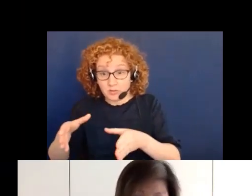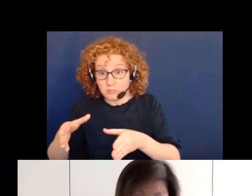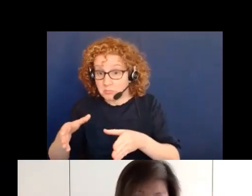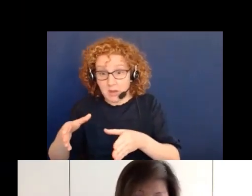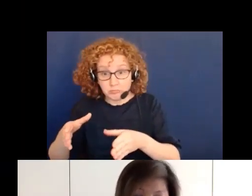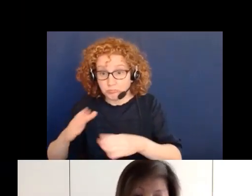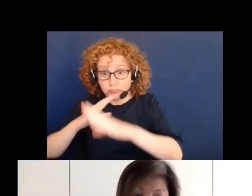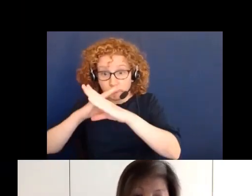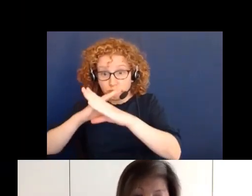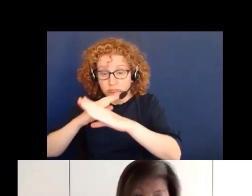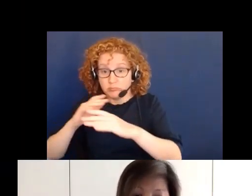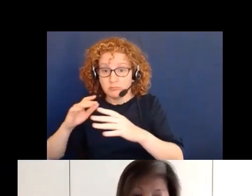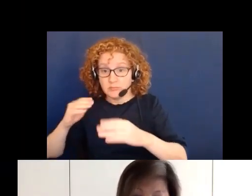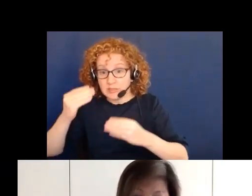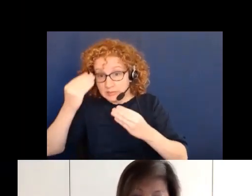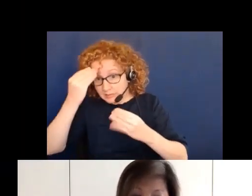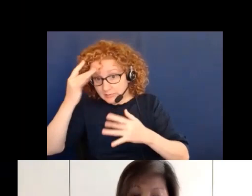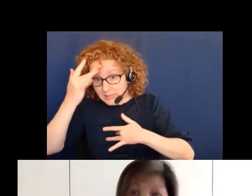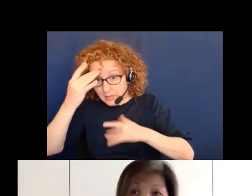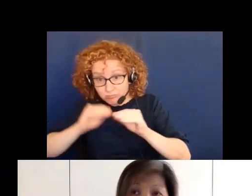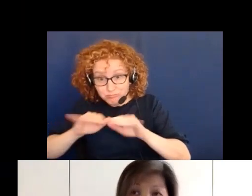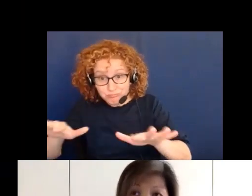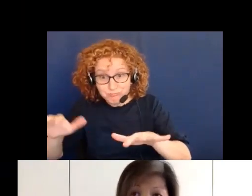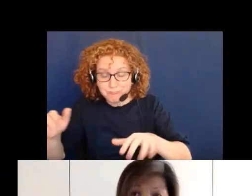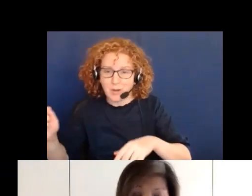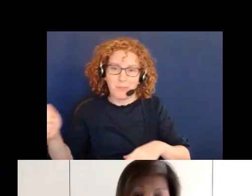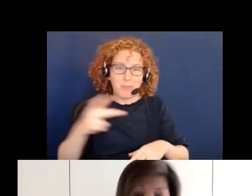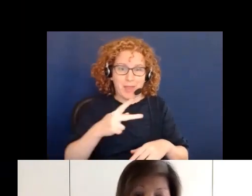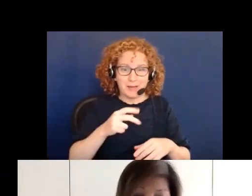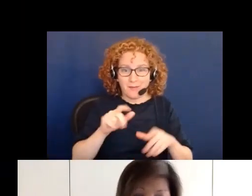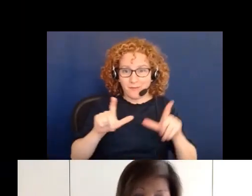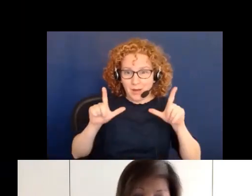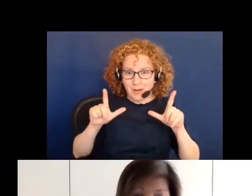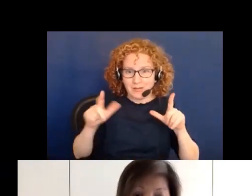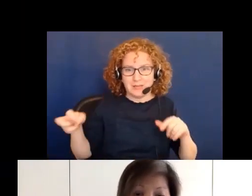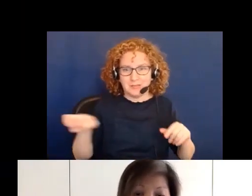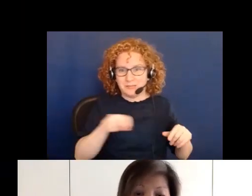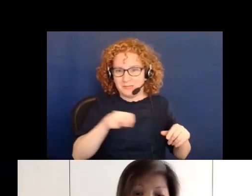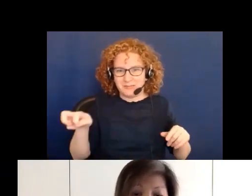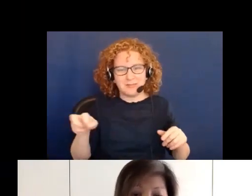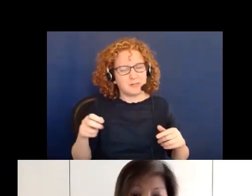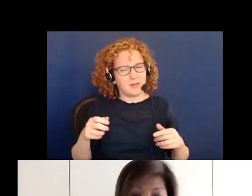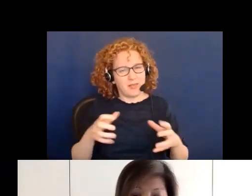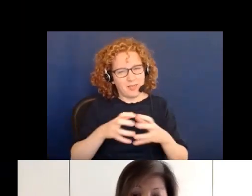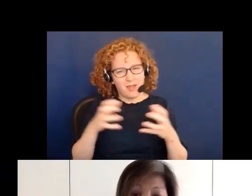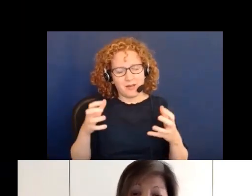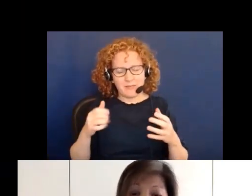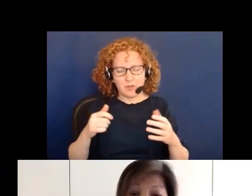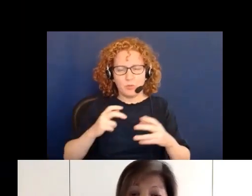coupled with travel advisories issued by the CDC and Department of State and not to mention